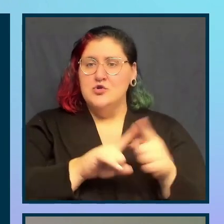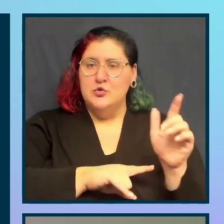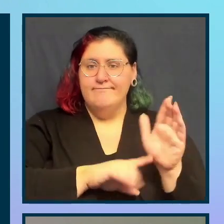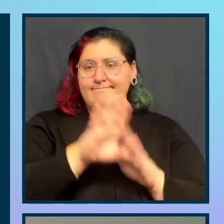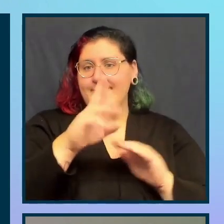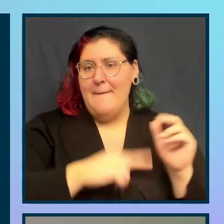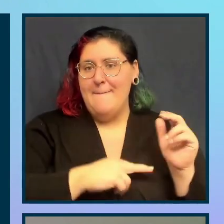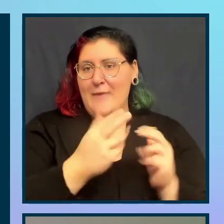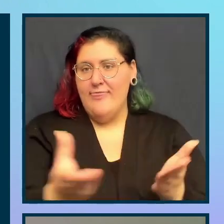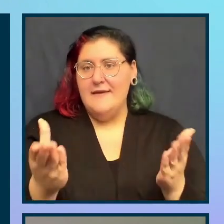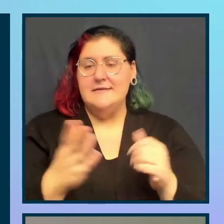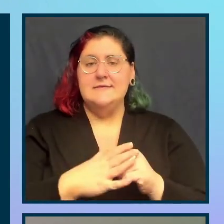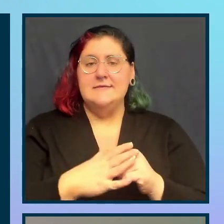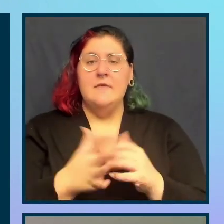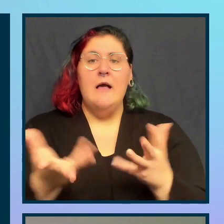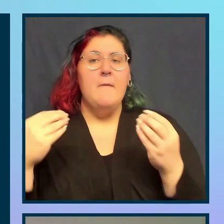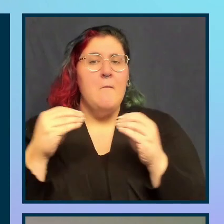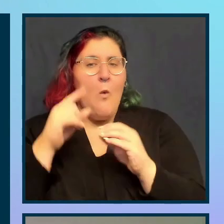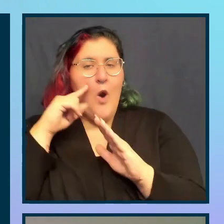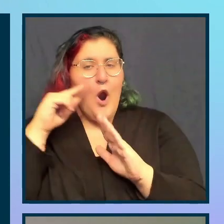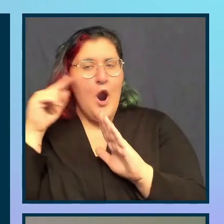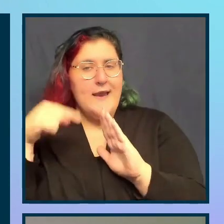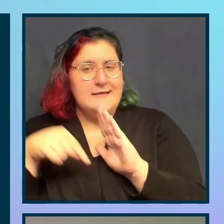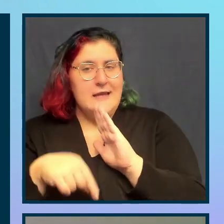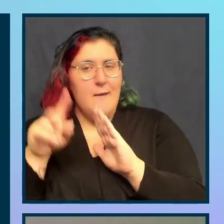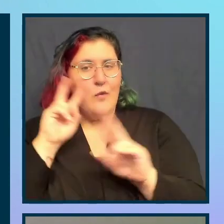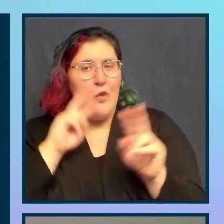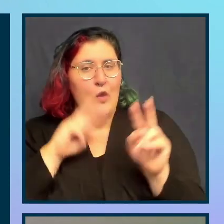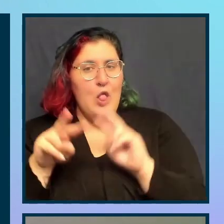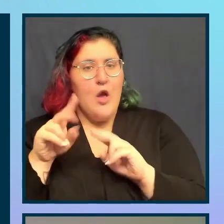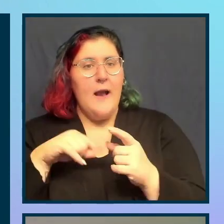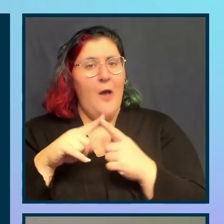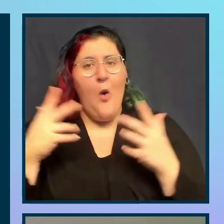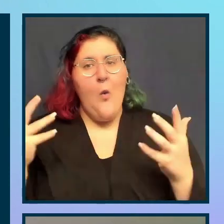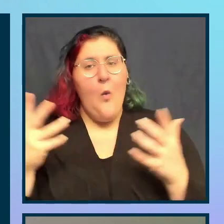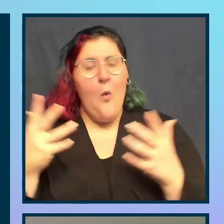A slightly more in depth look at what composes are not, so to speak, includes specifications,